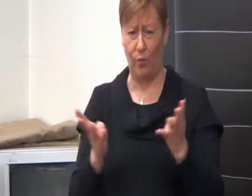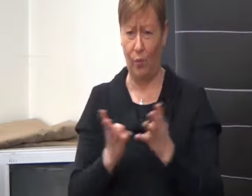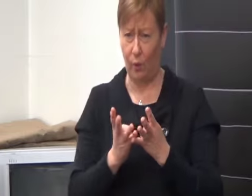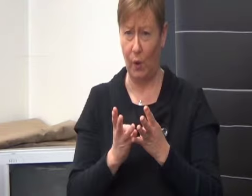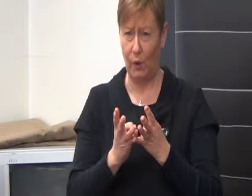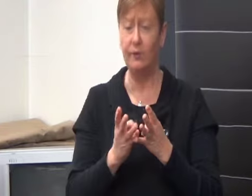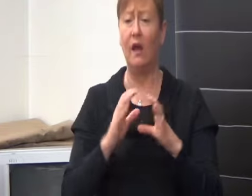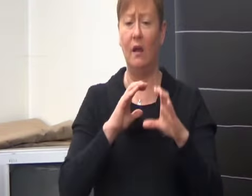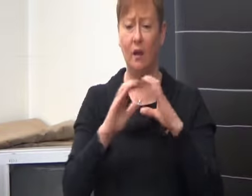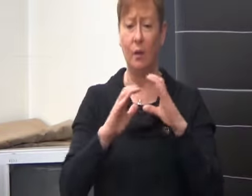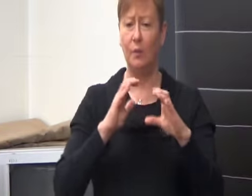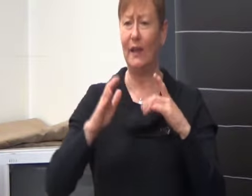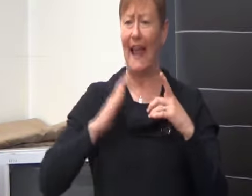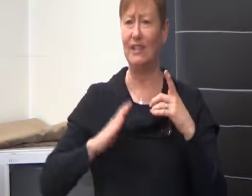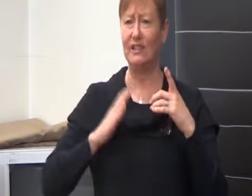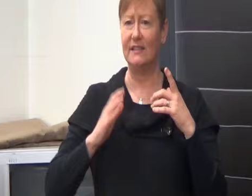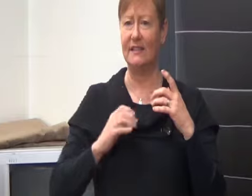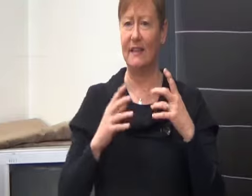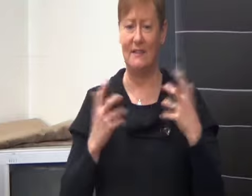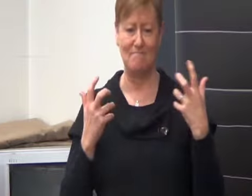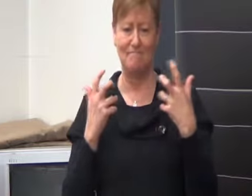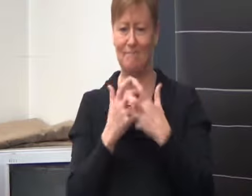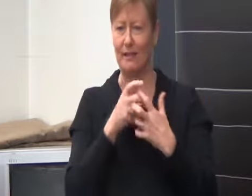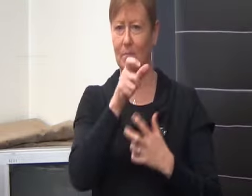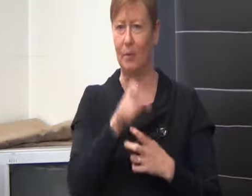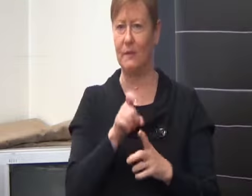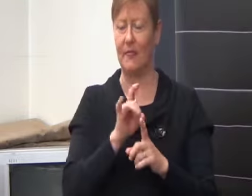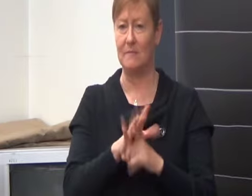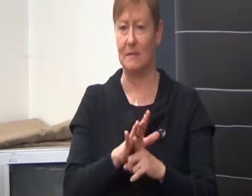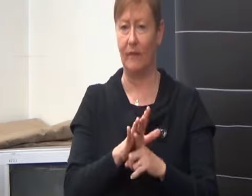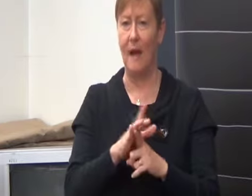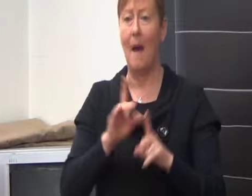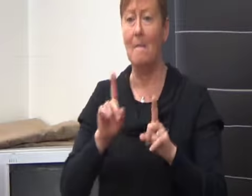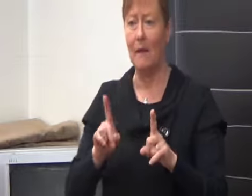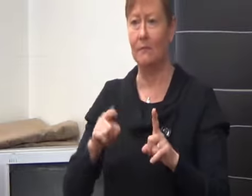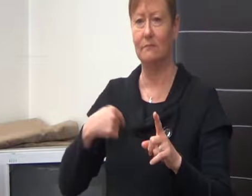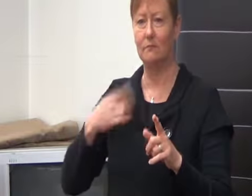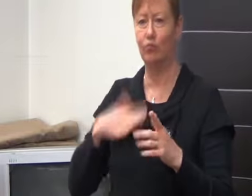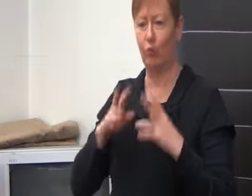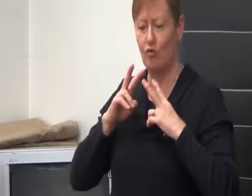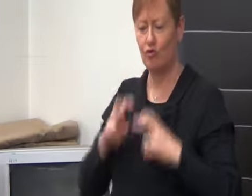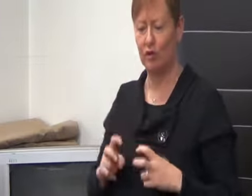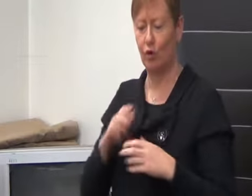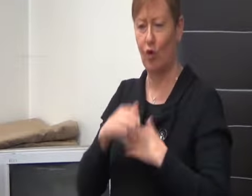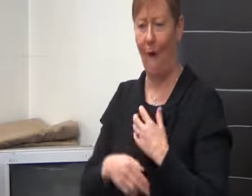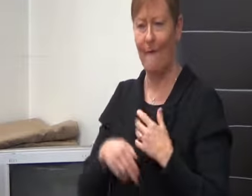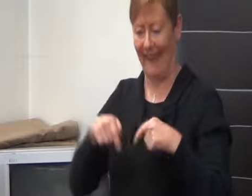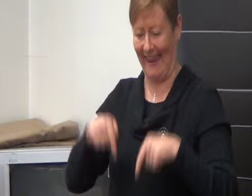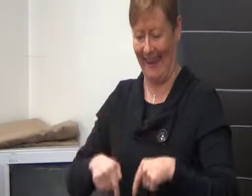What I want to know is, what is the Deafblind community in Australia doing to Auslan to